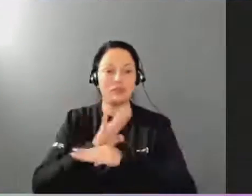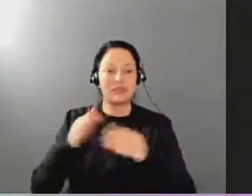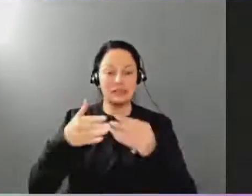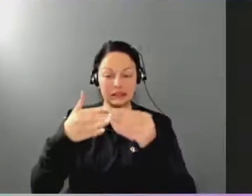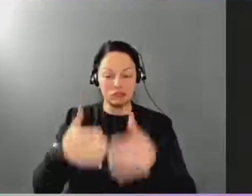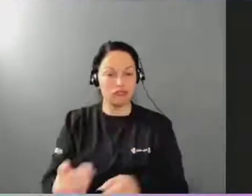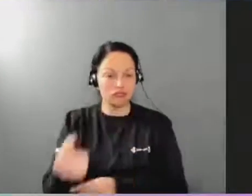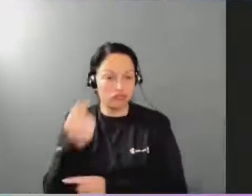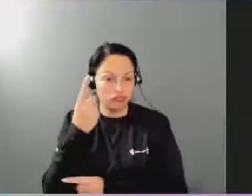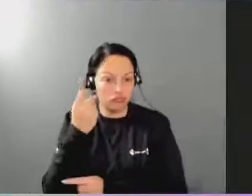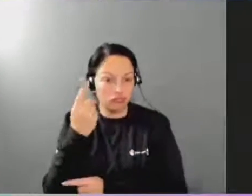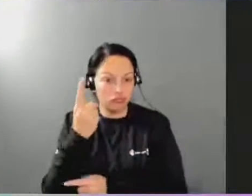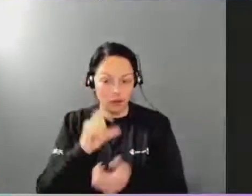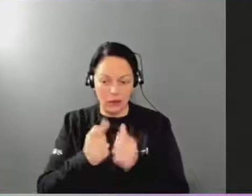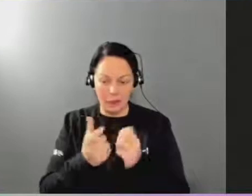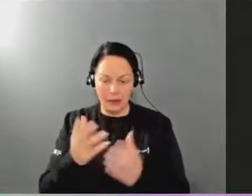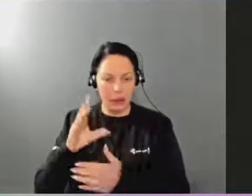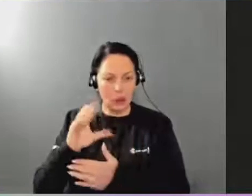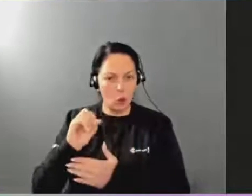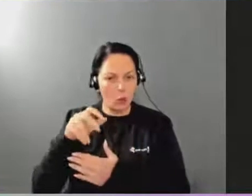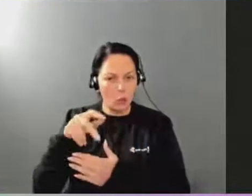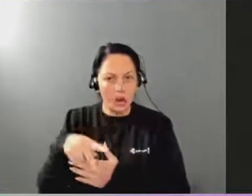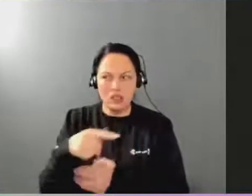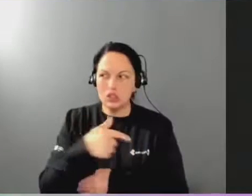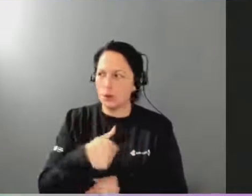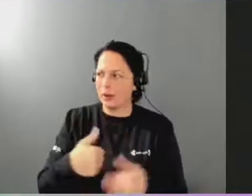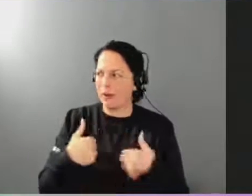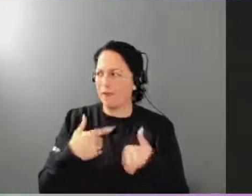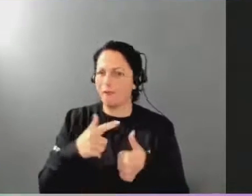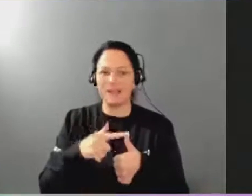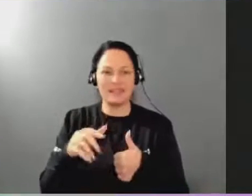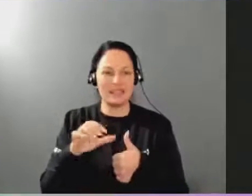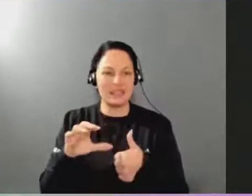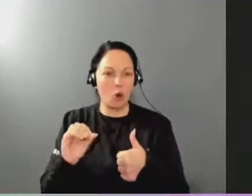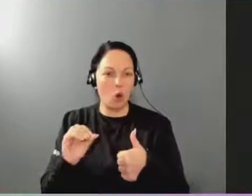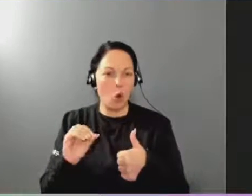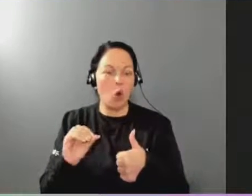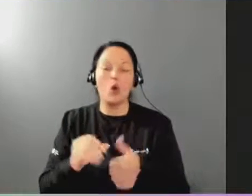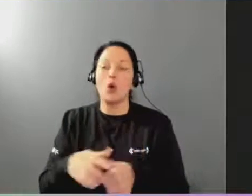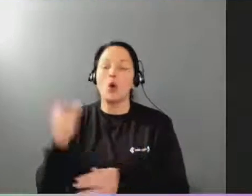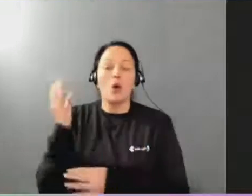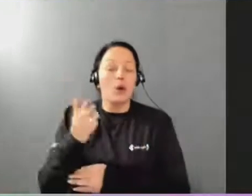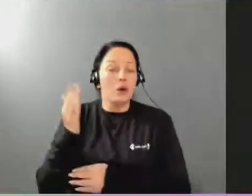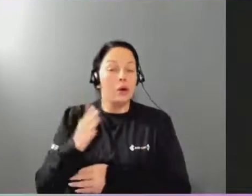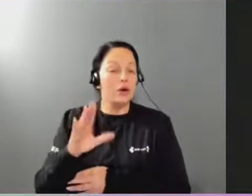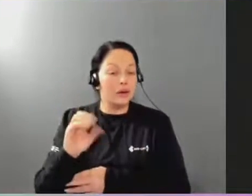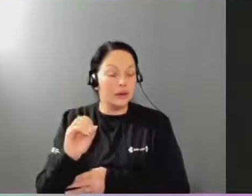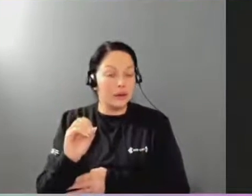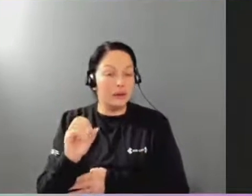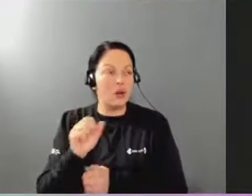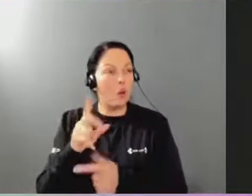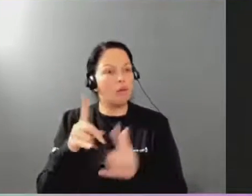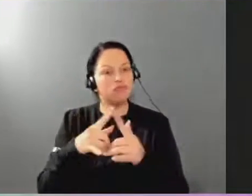participants use to get this message that you were talking about out to the general business leaders, because how